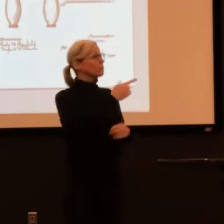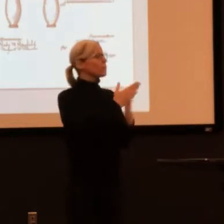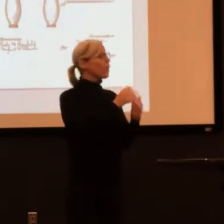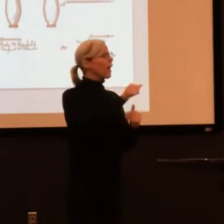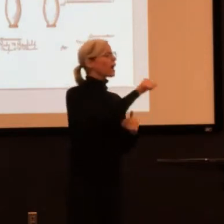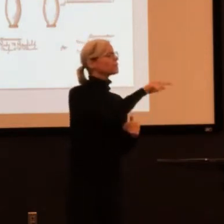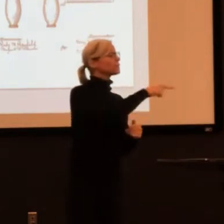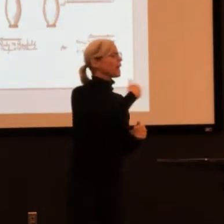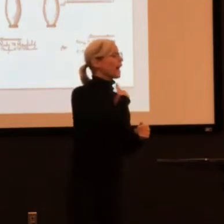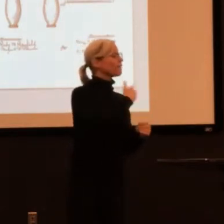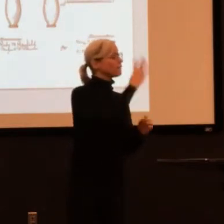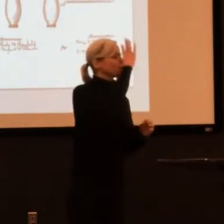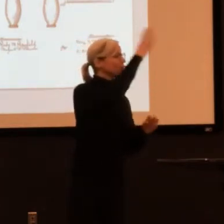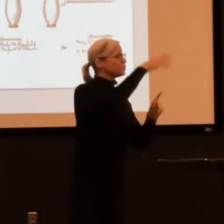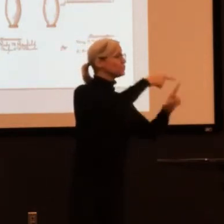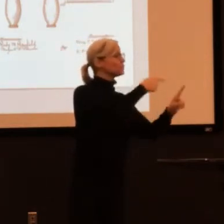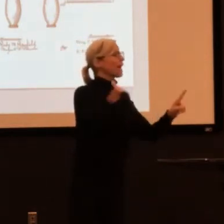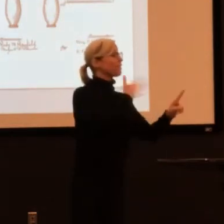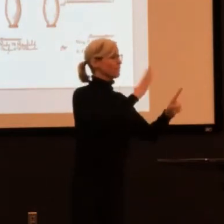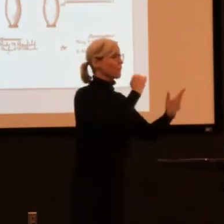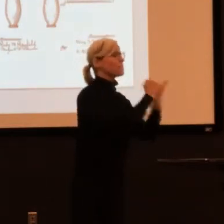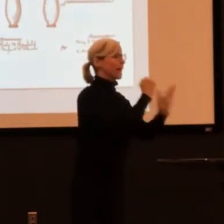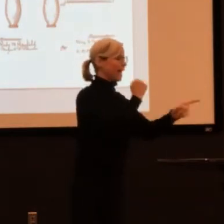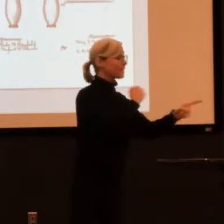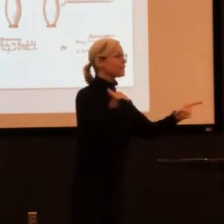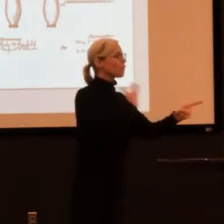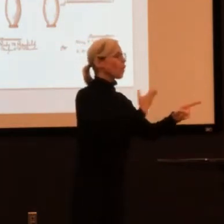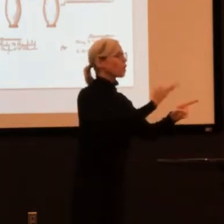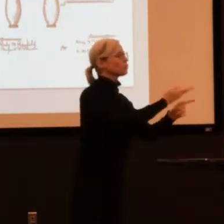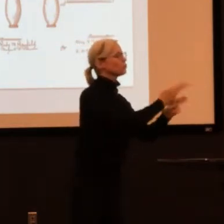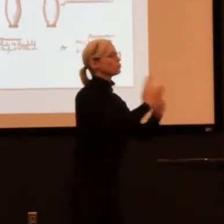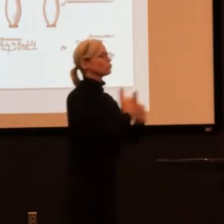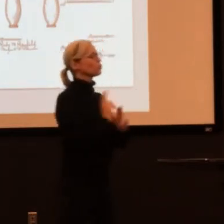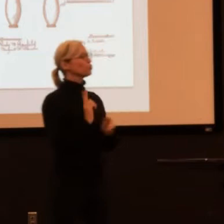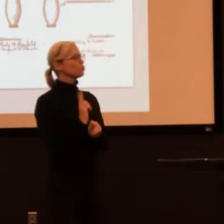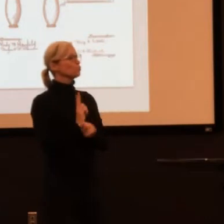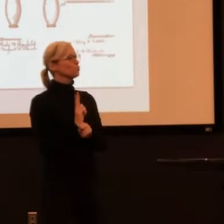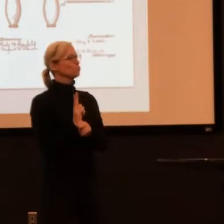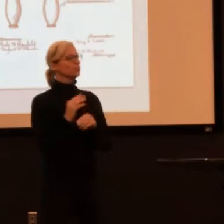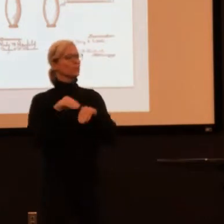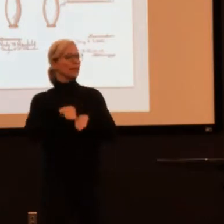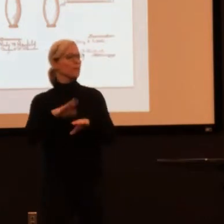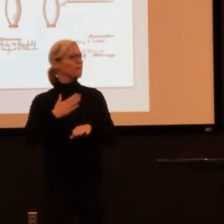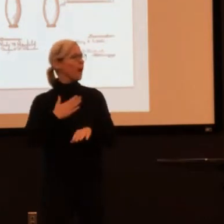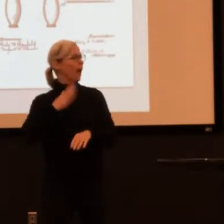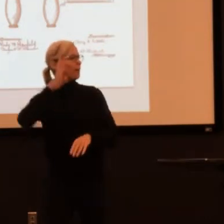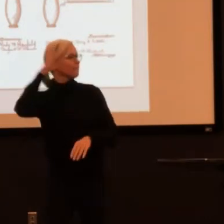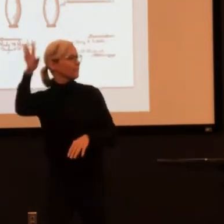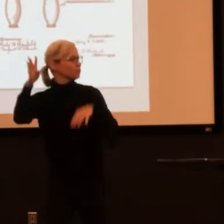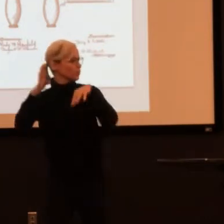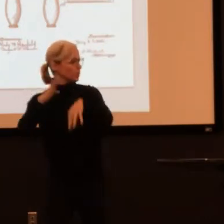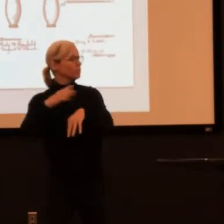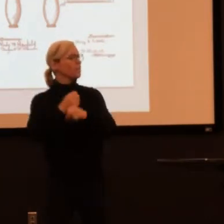what you need to do to make sure you don't infringe on anyone else's right, so get the permission that you need.